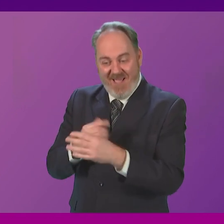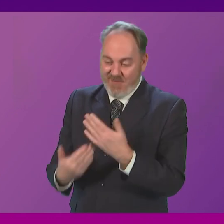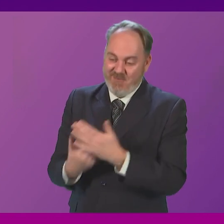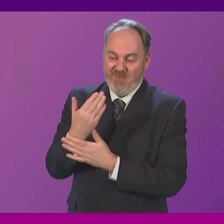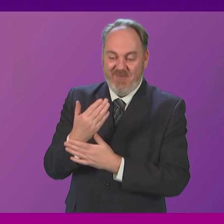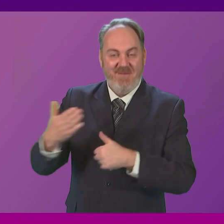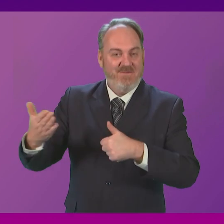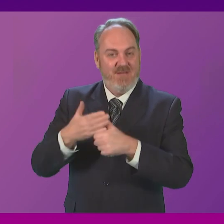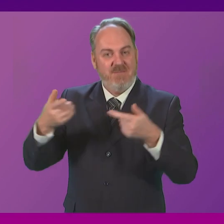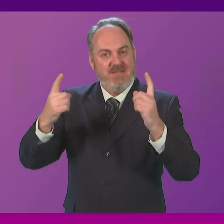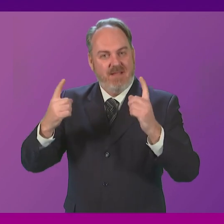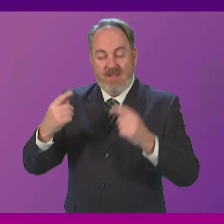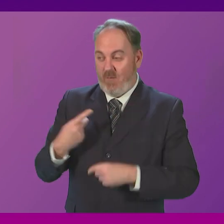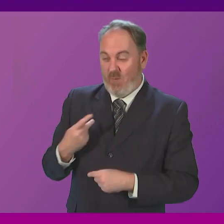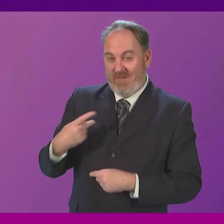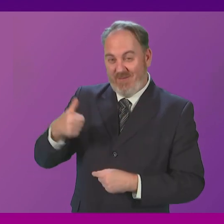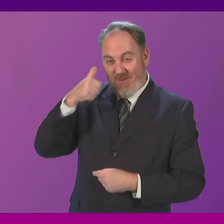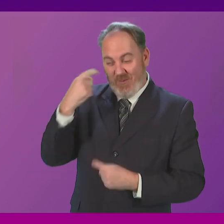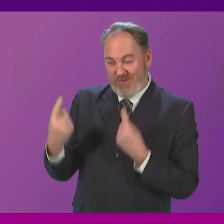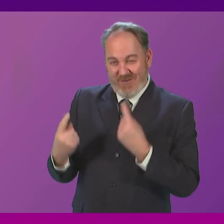Humza Yousaf and I have known each other for many years.